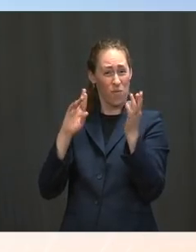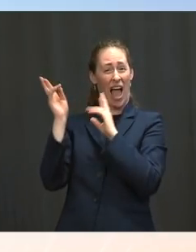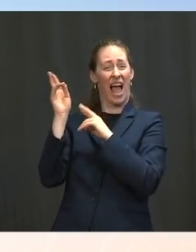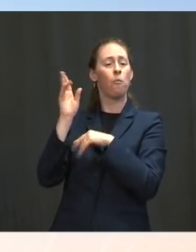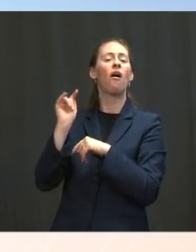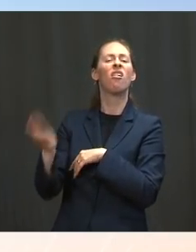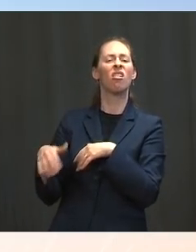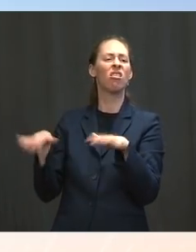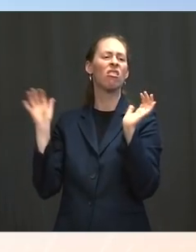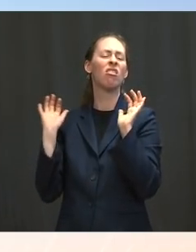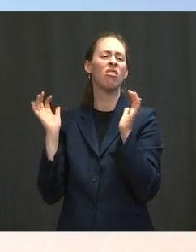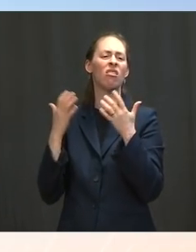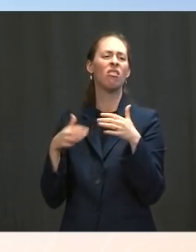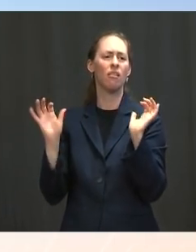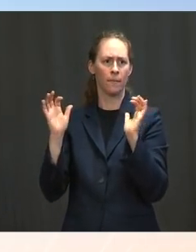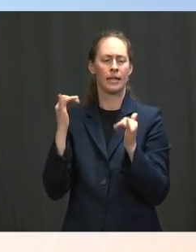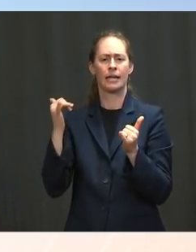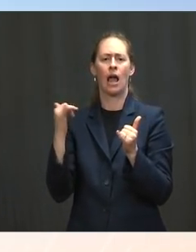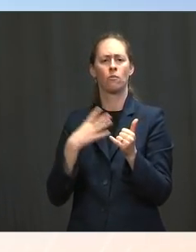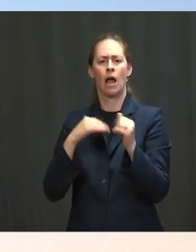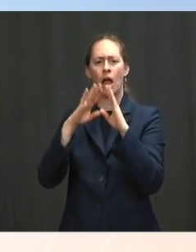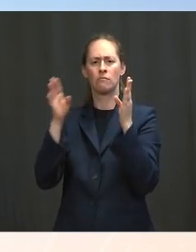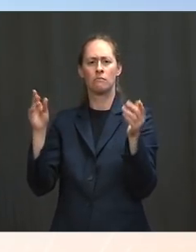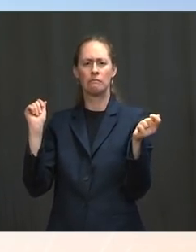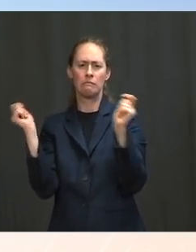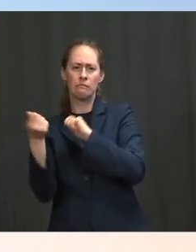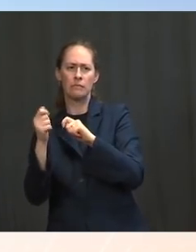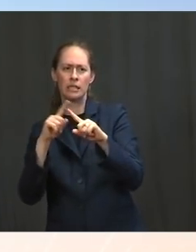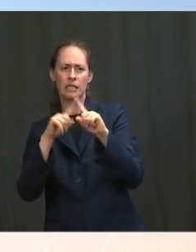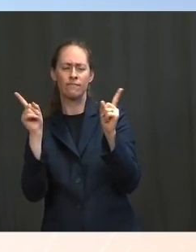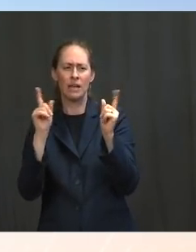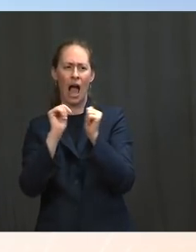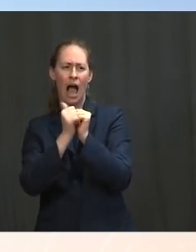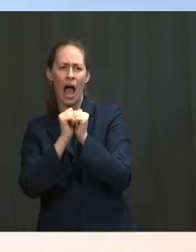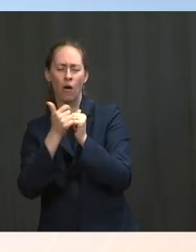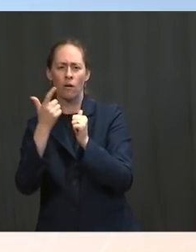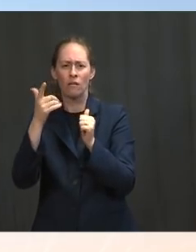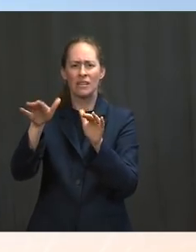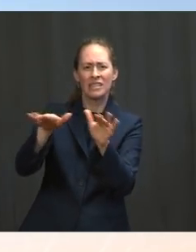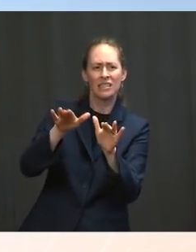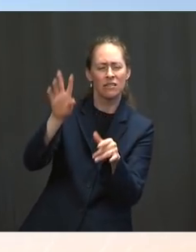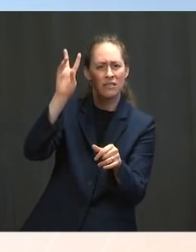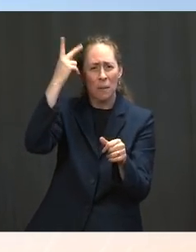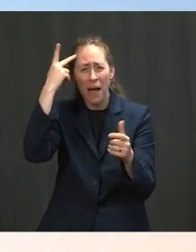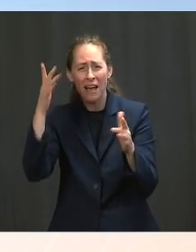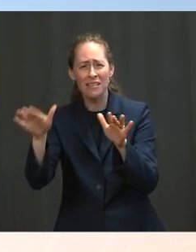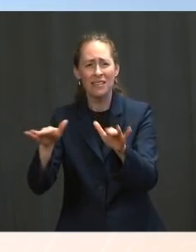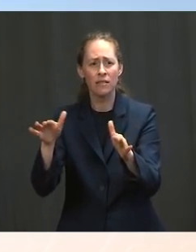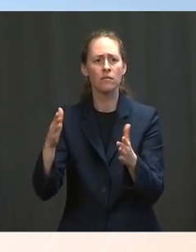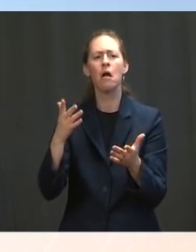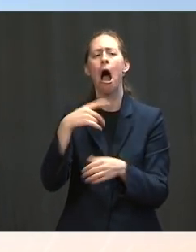to reach those people, to change their minds? Ms. Psaki: I wouldn't say it's about changing their minds. What we've seen over the cour- --